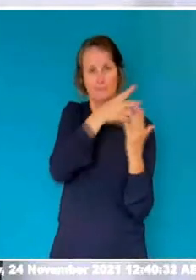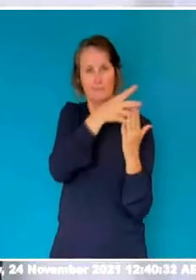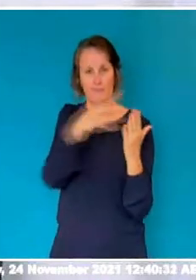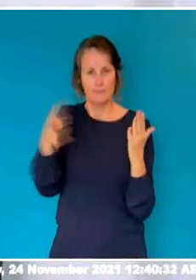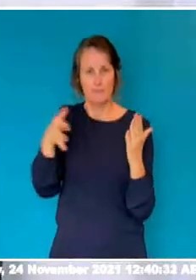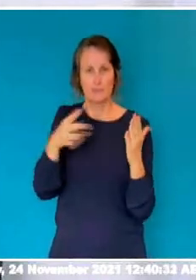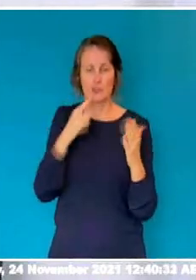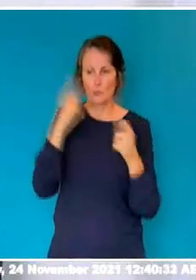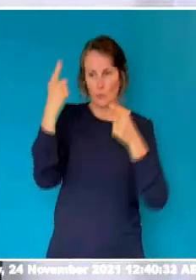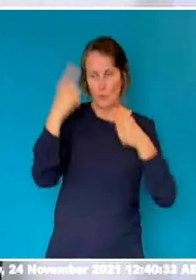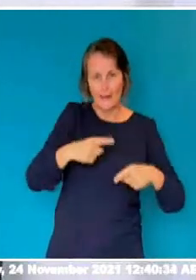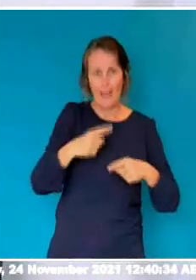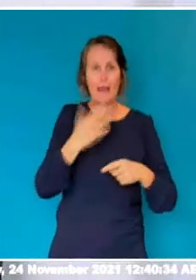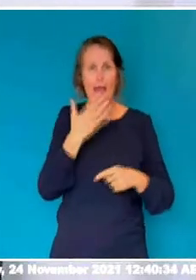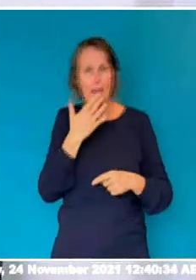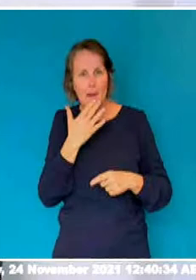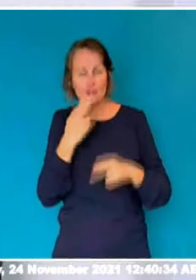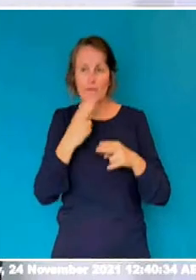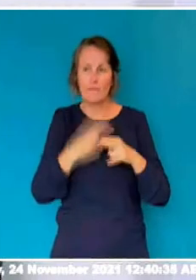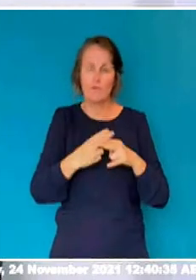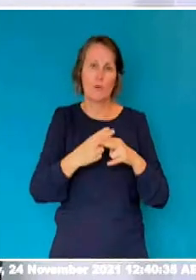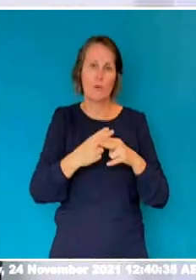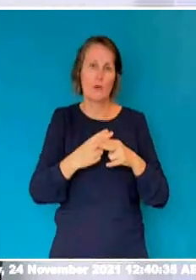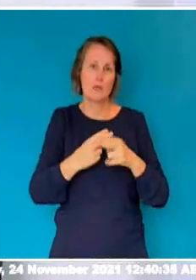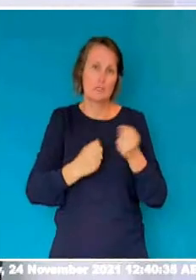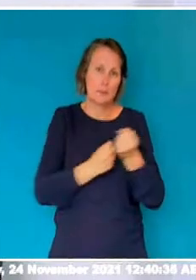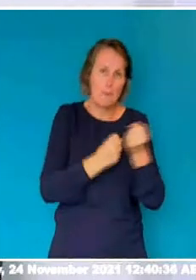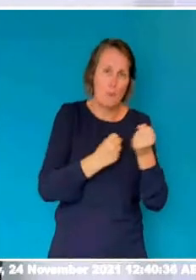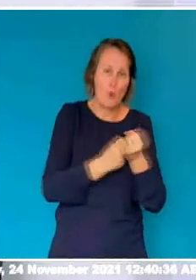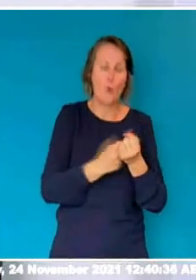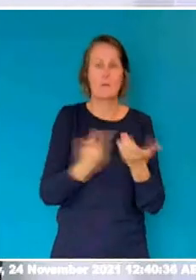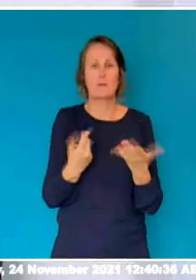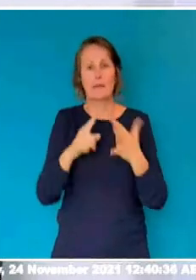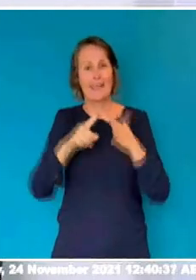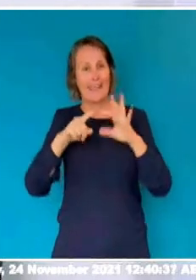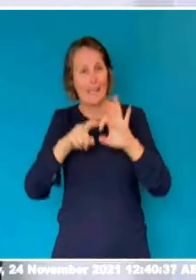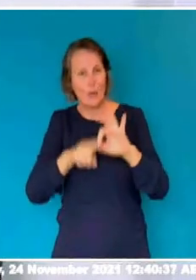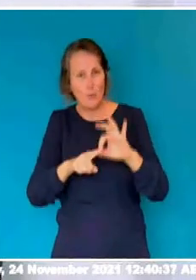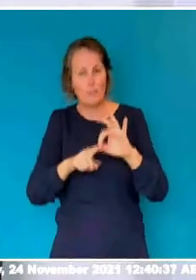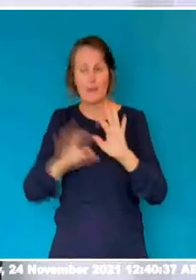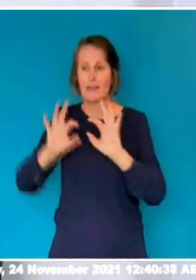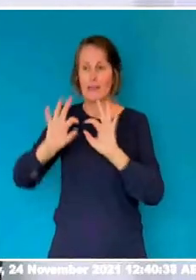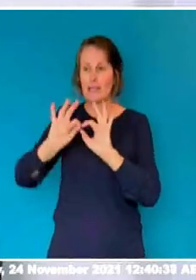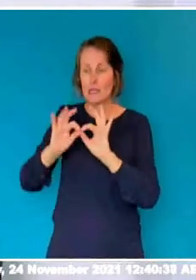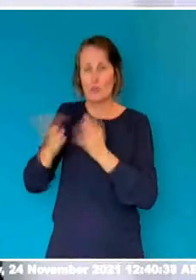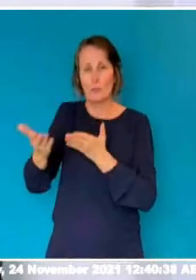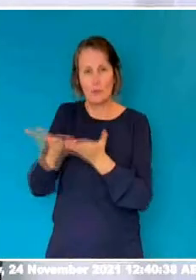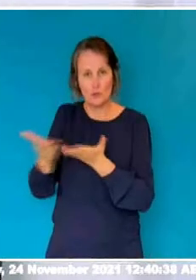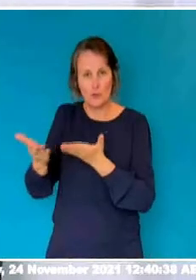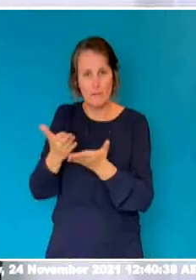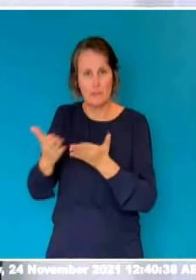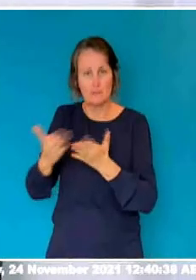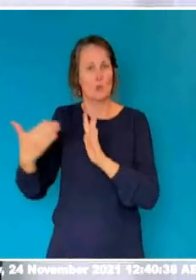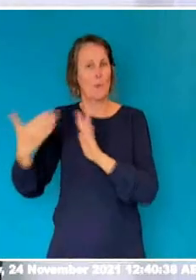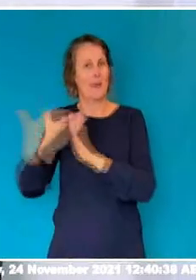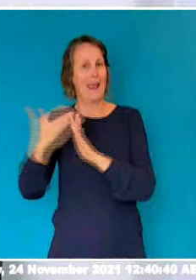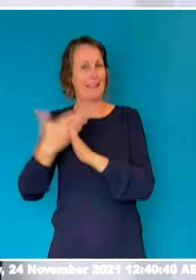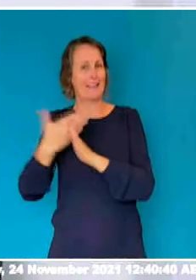support and equipment, interpreter services and DHS accessibility support,